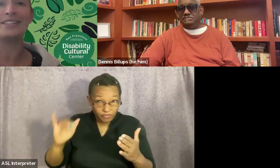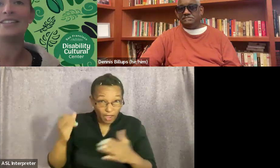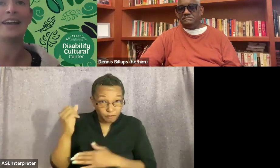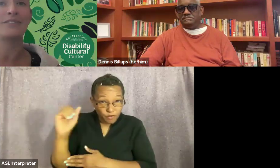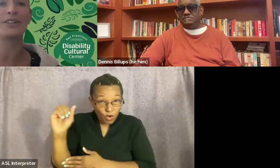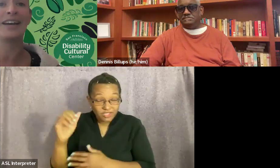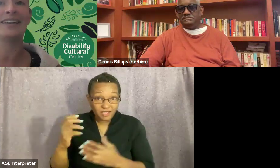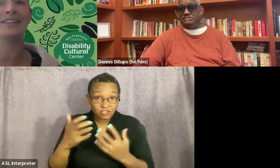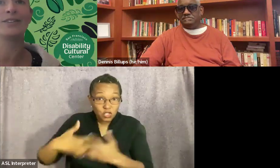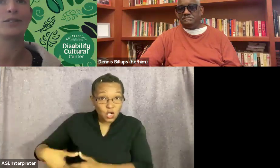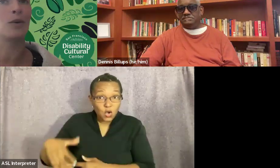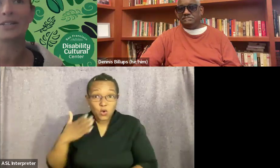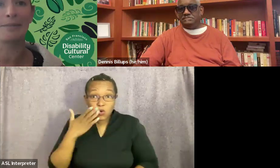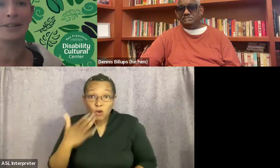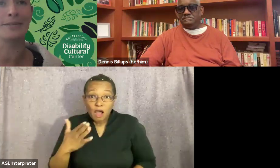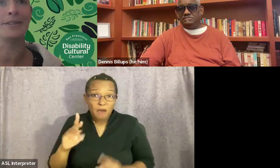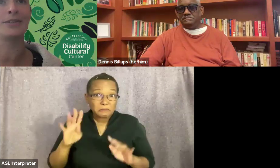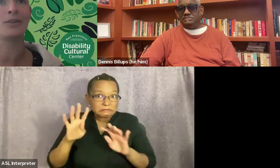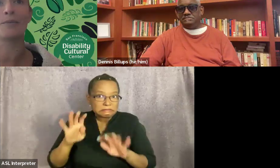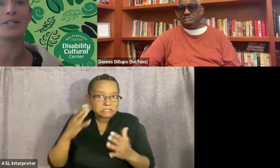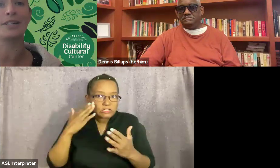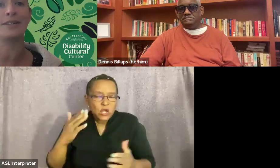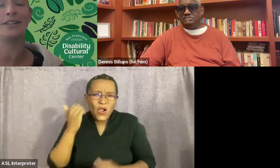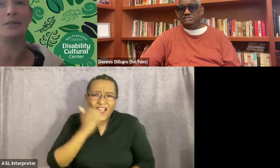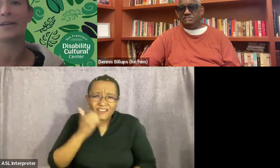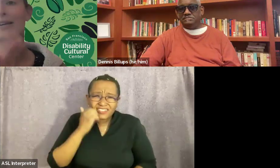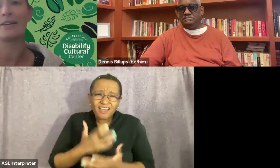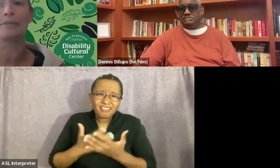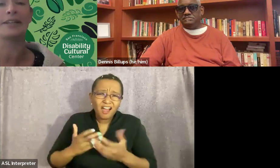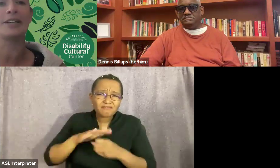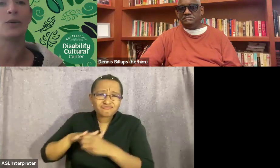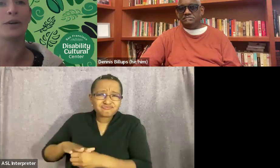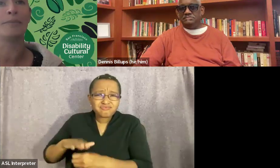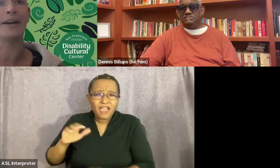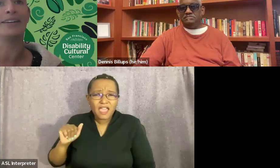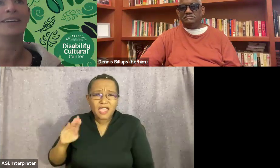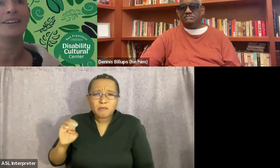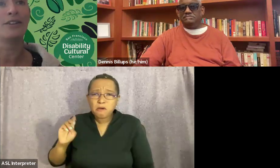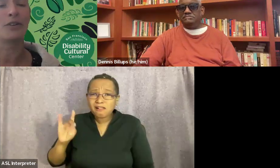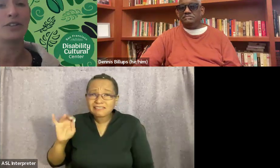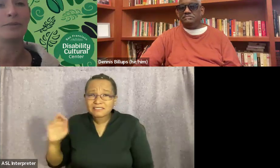was just day after day and so much ableism and so much being completely ignored by the forces